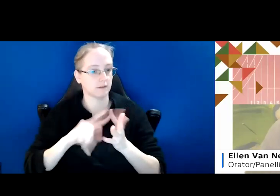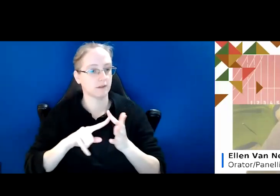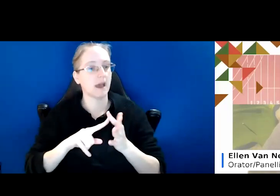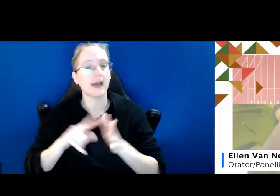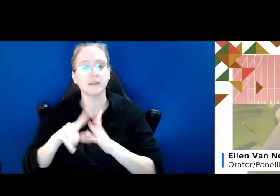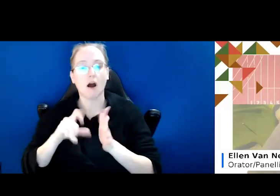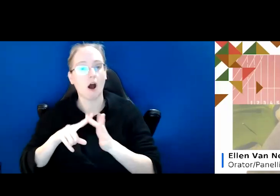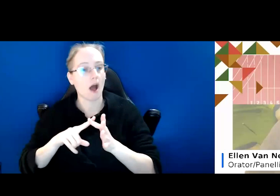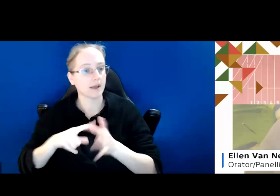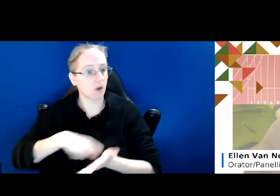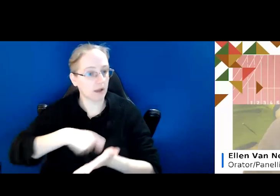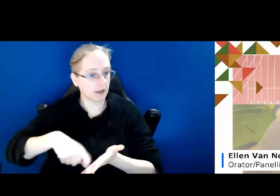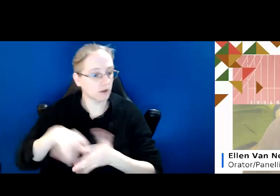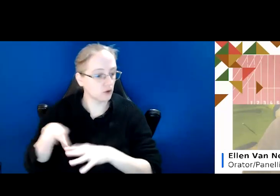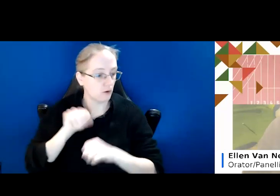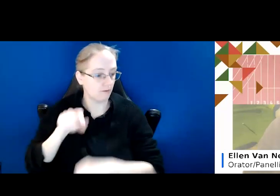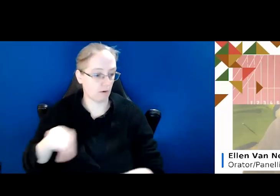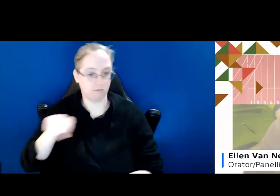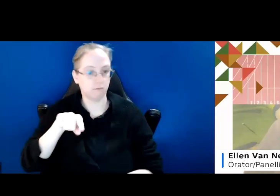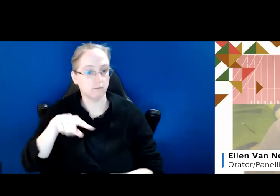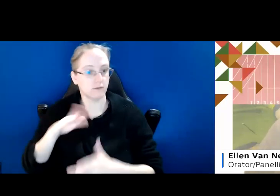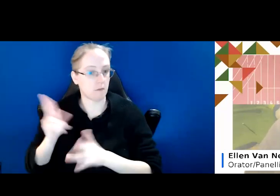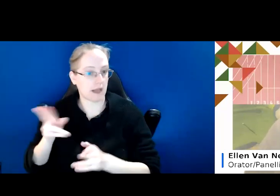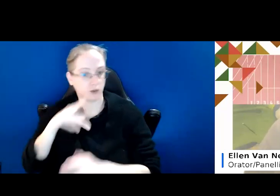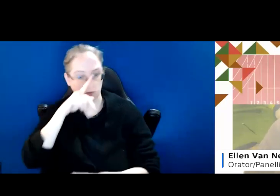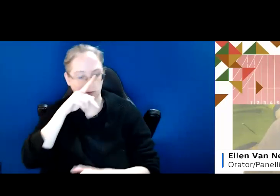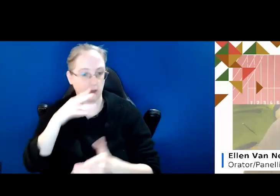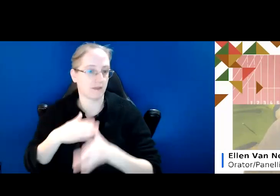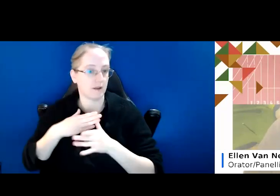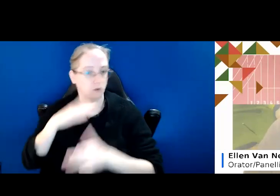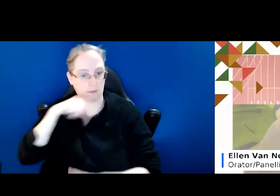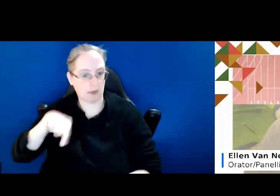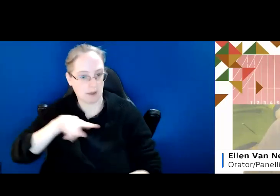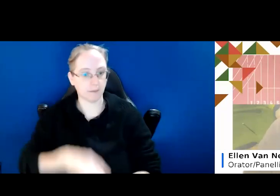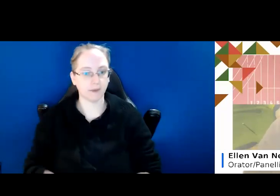coated in ideas of national pride and culture